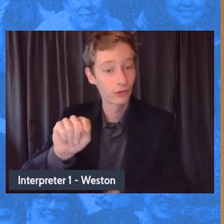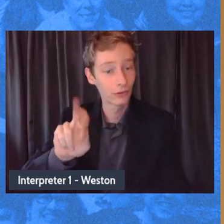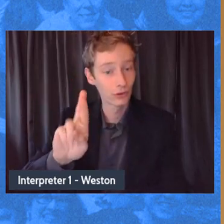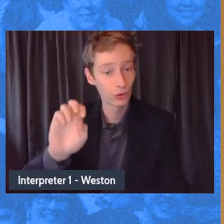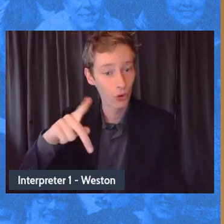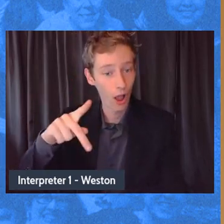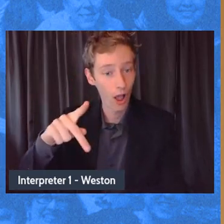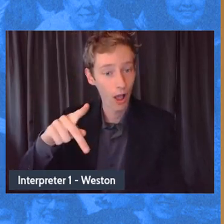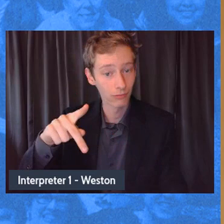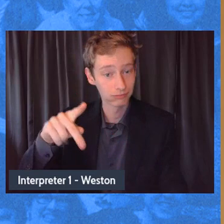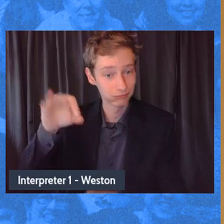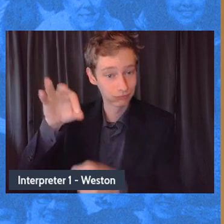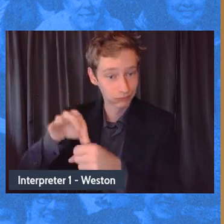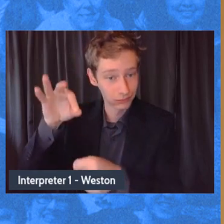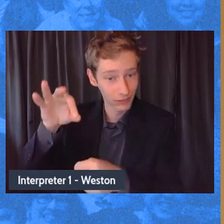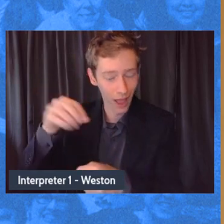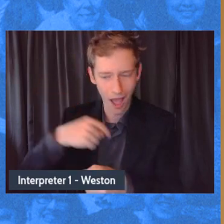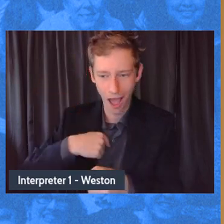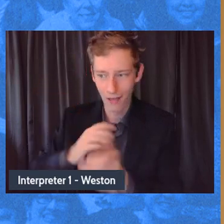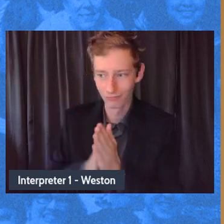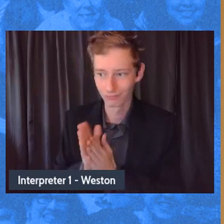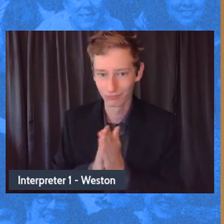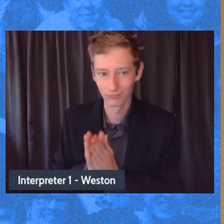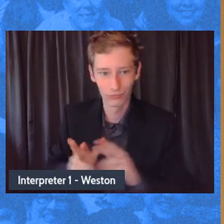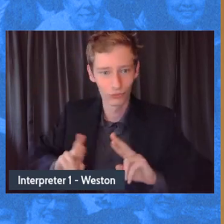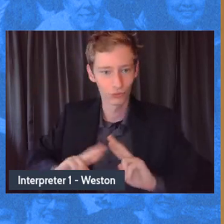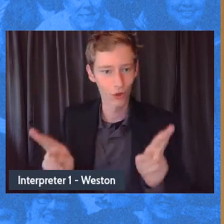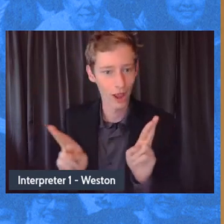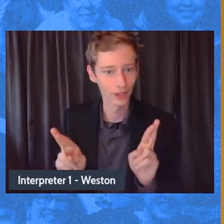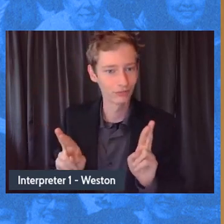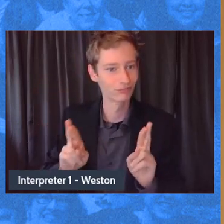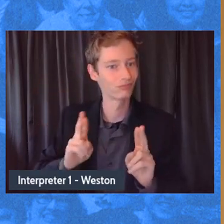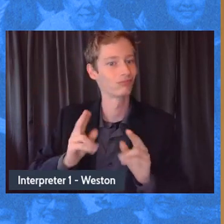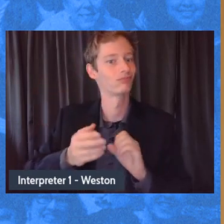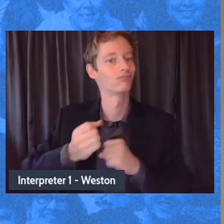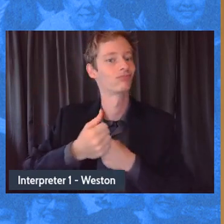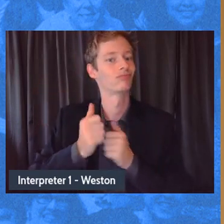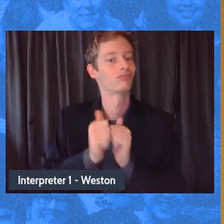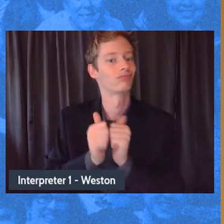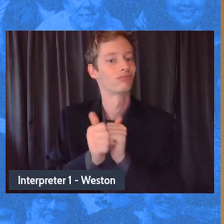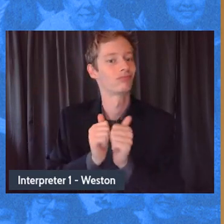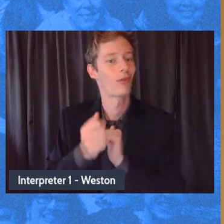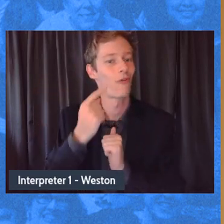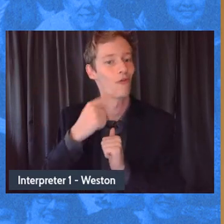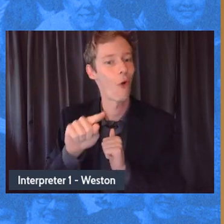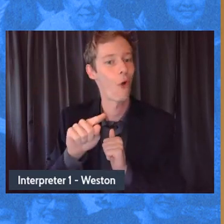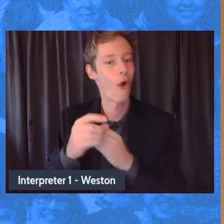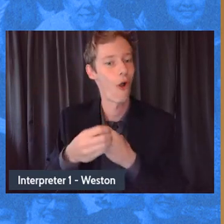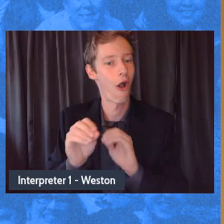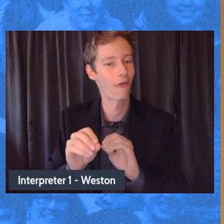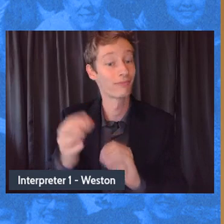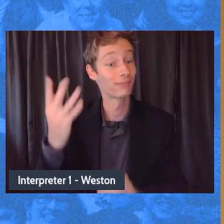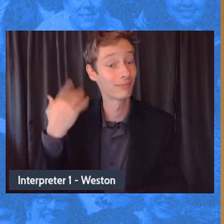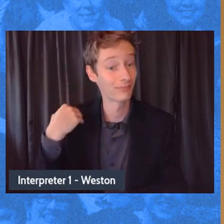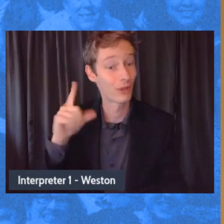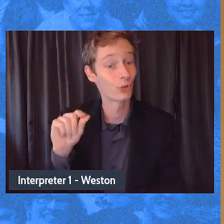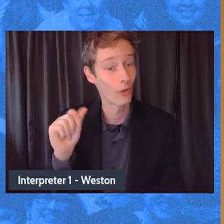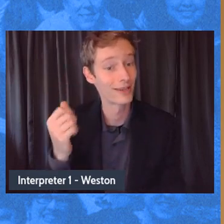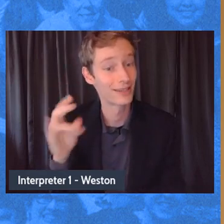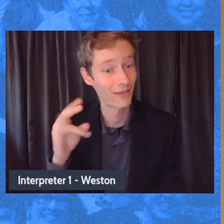and ran for office for the first time. And we made history then. In 2017, there was a blue wave election.